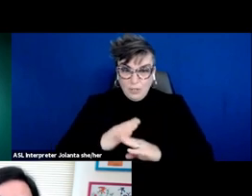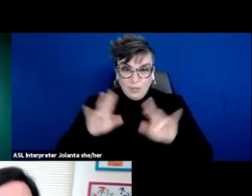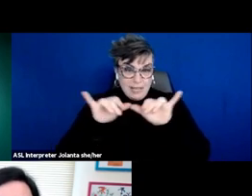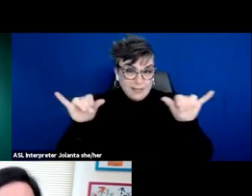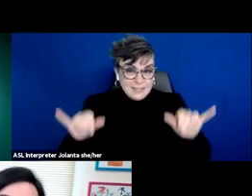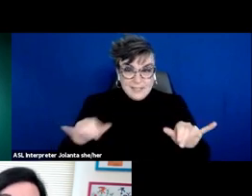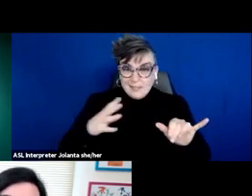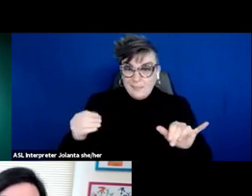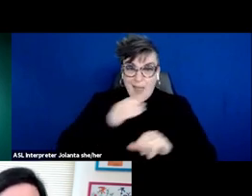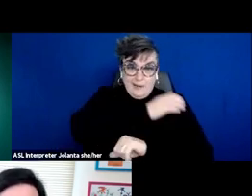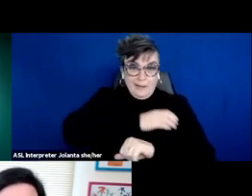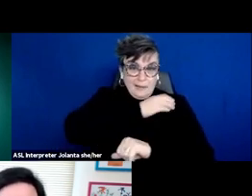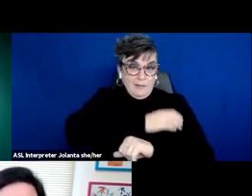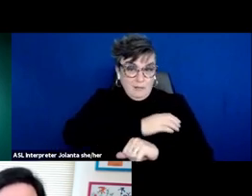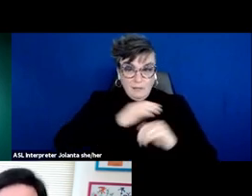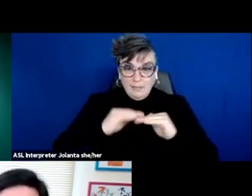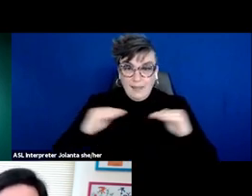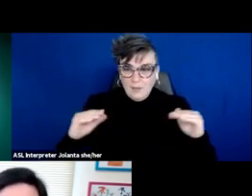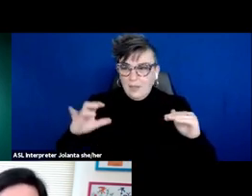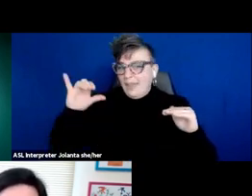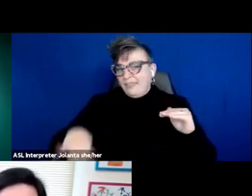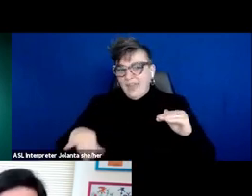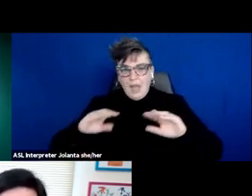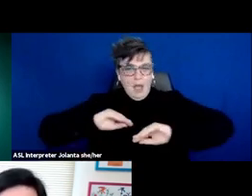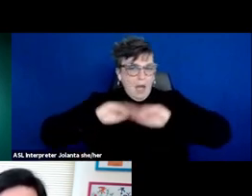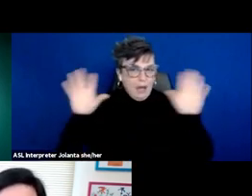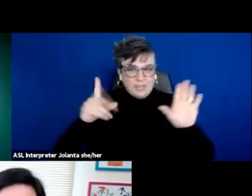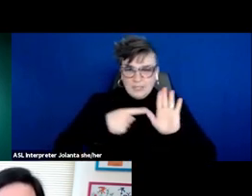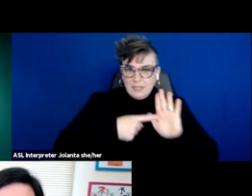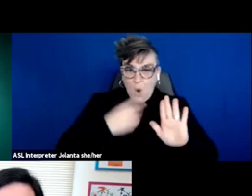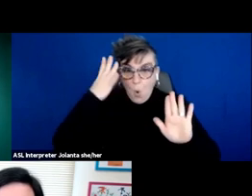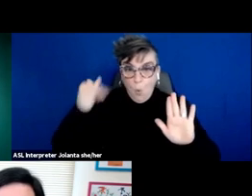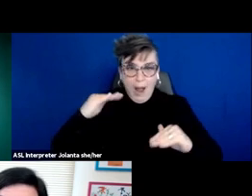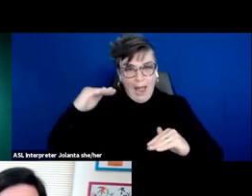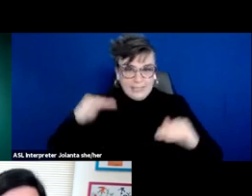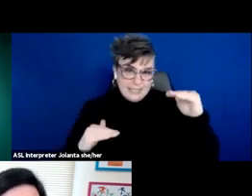to disparate outcomes. I've listed some of the common ones I have encountered or heard